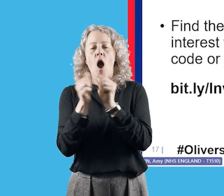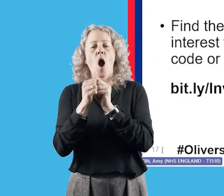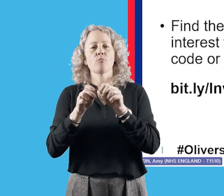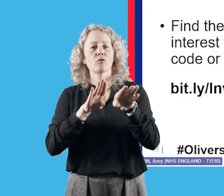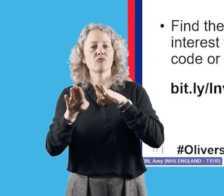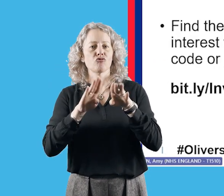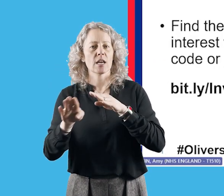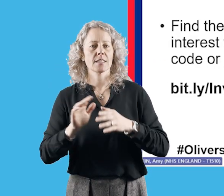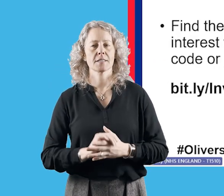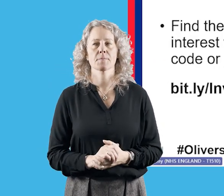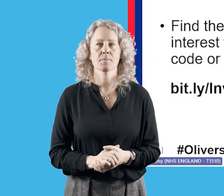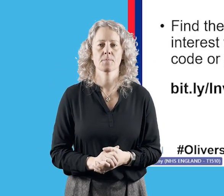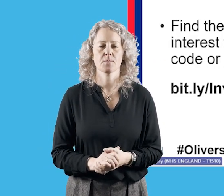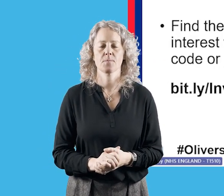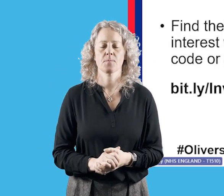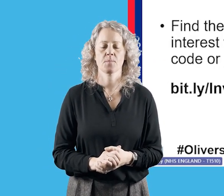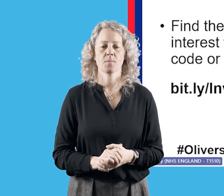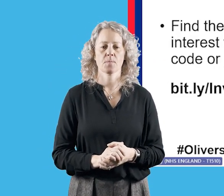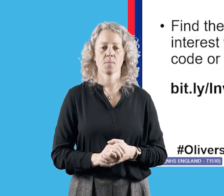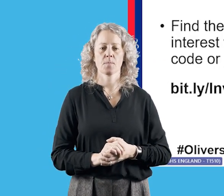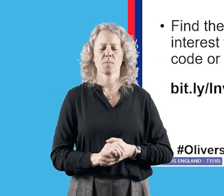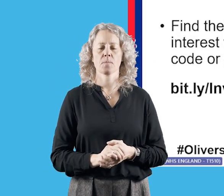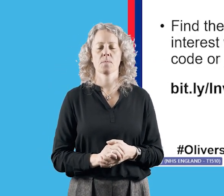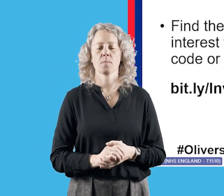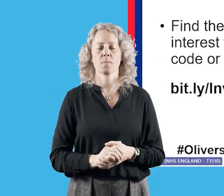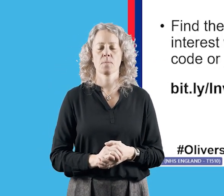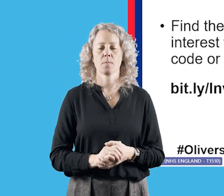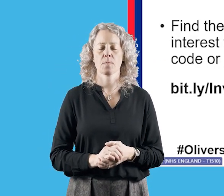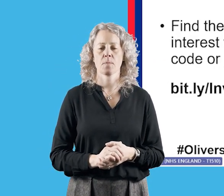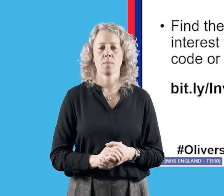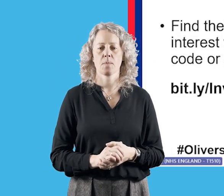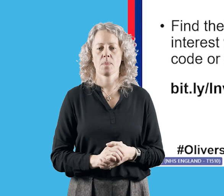put that one class together for us. It was really great to hear